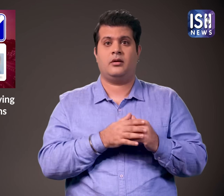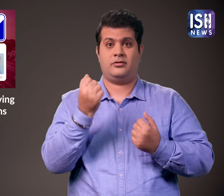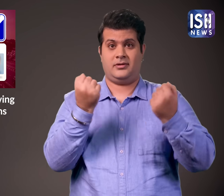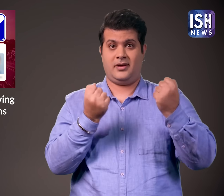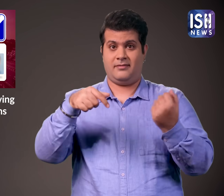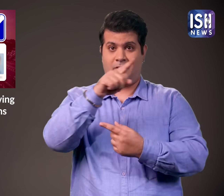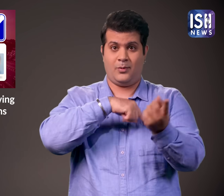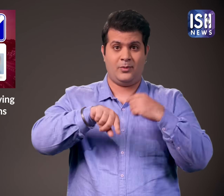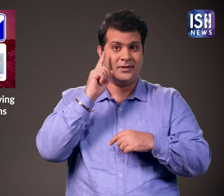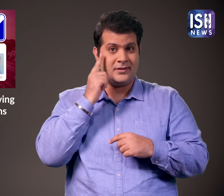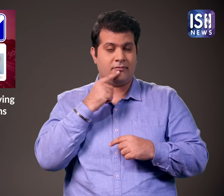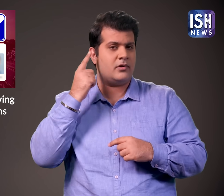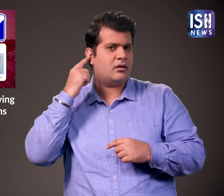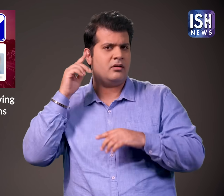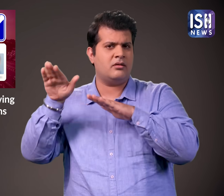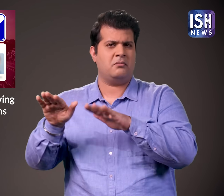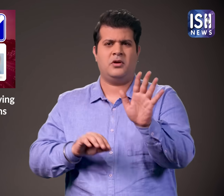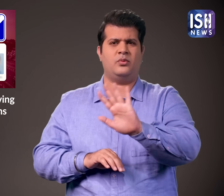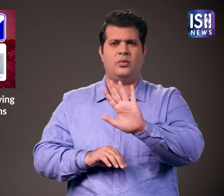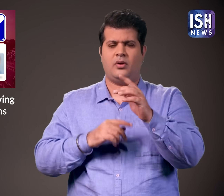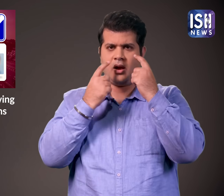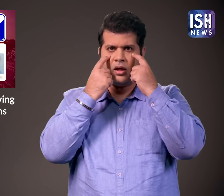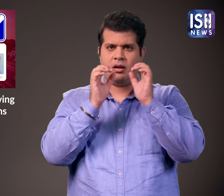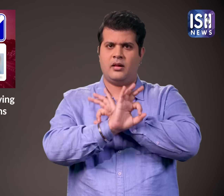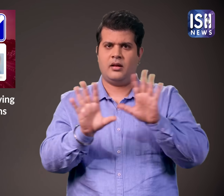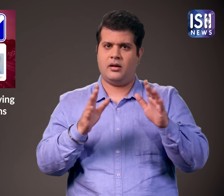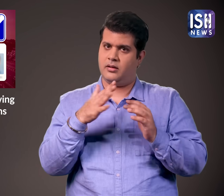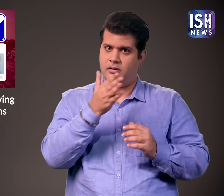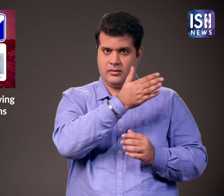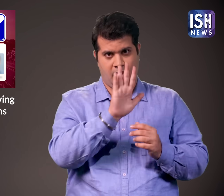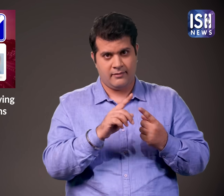1. Driving mostly depends on eyesight, not hearing.